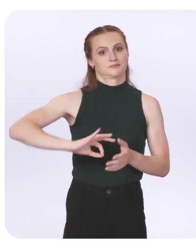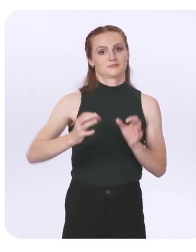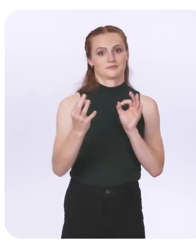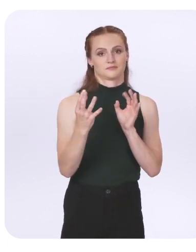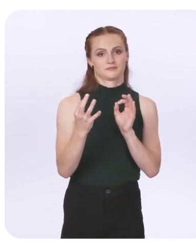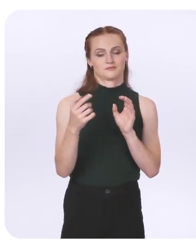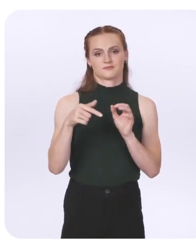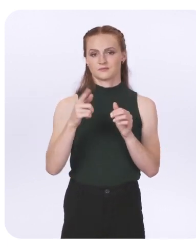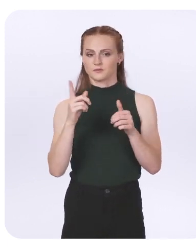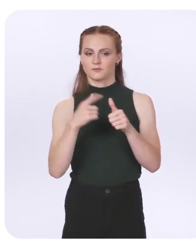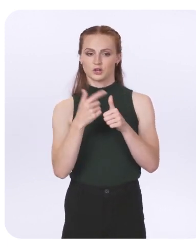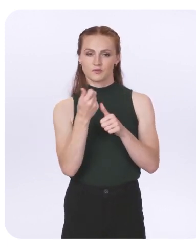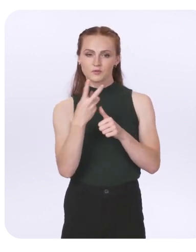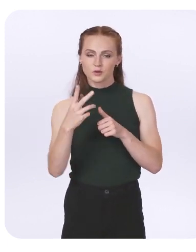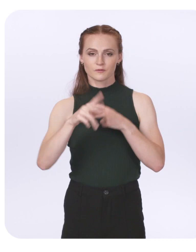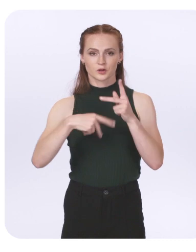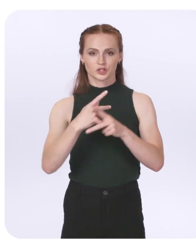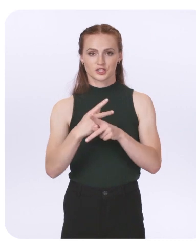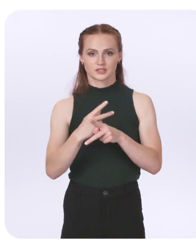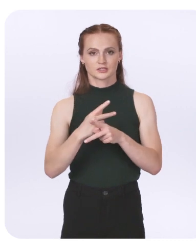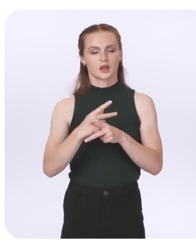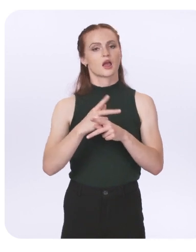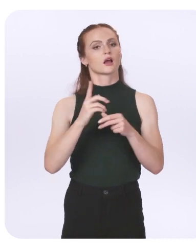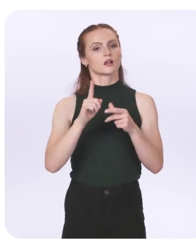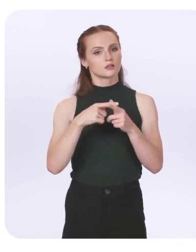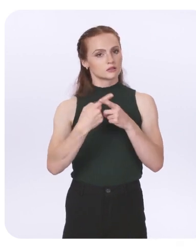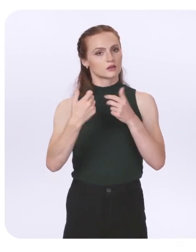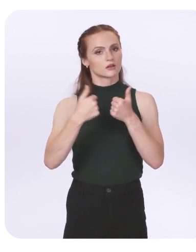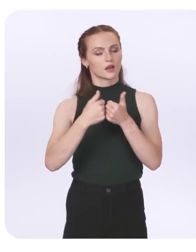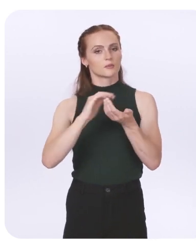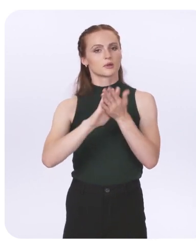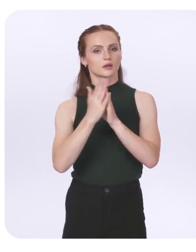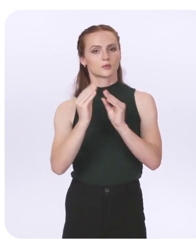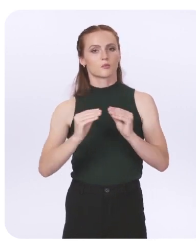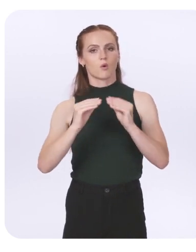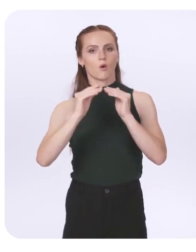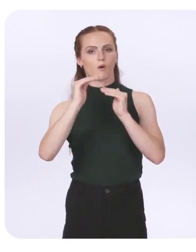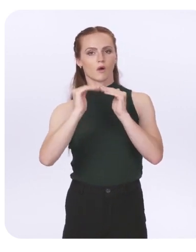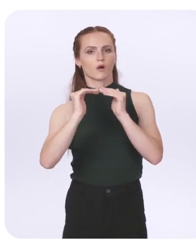As the game was getting stable, we provided an easier way to install the game.